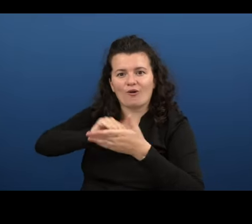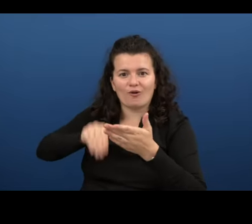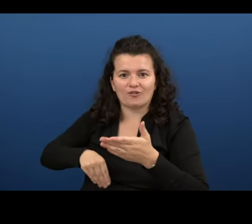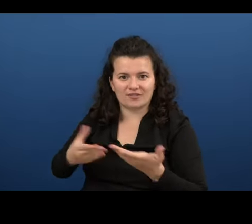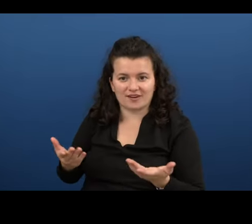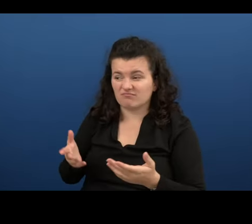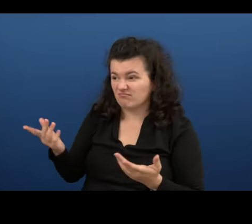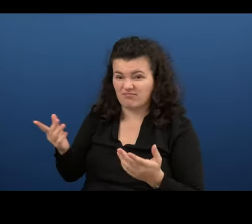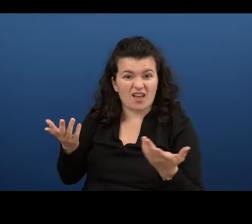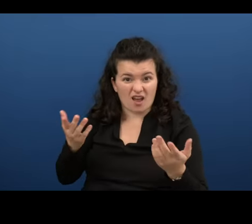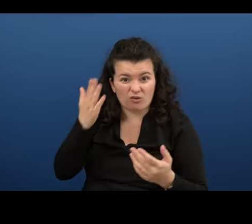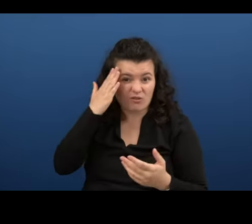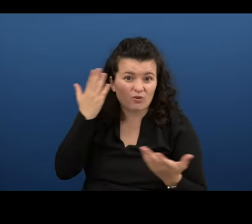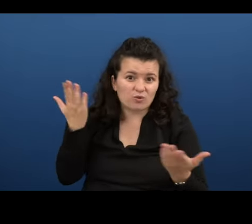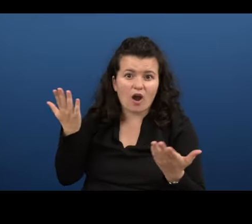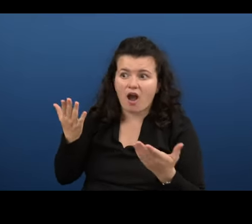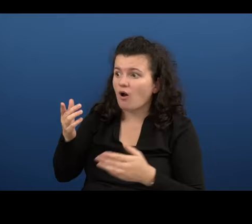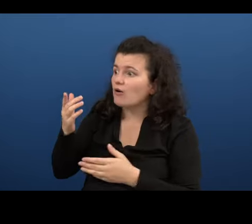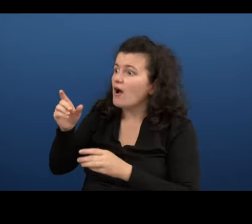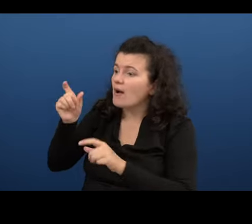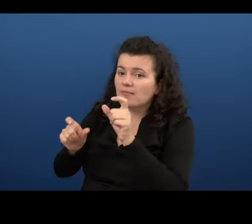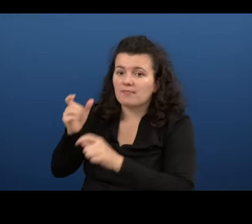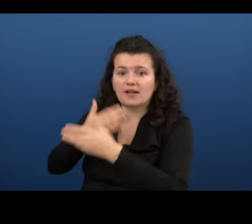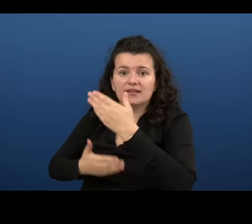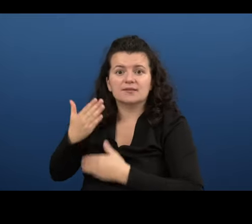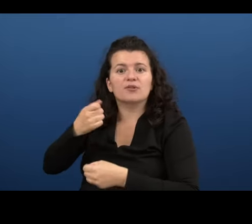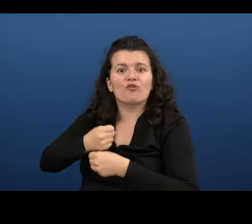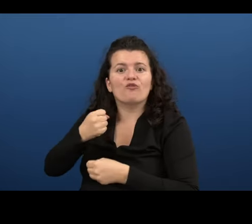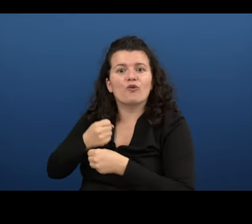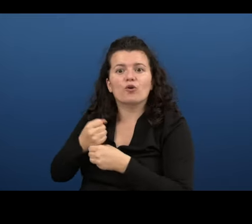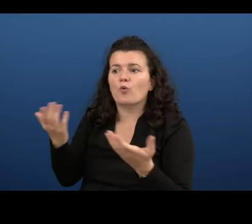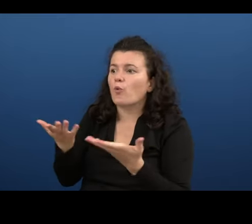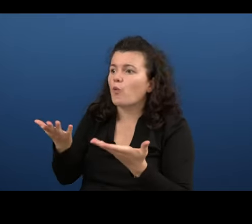16:29:53 Found or located within the number, the world of.